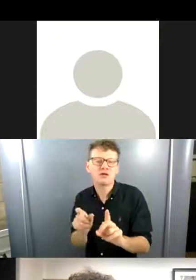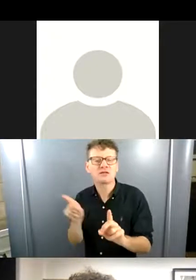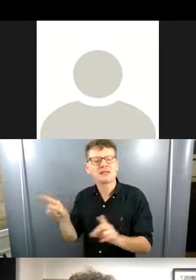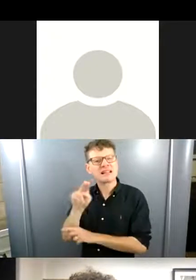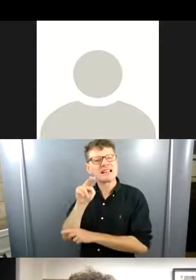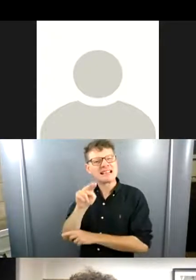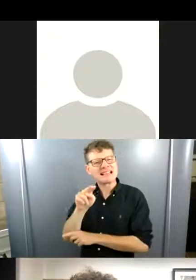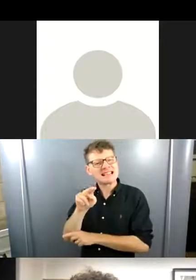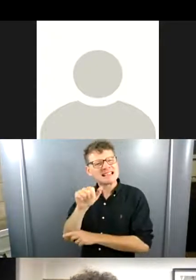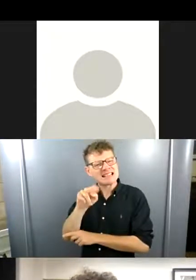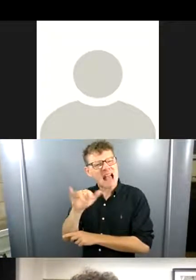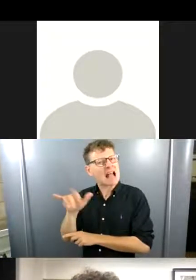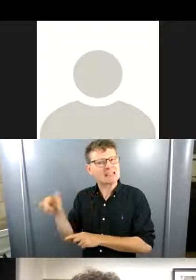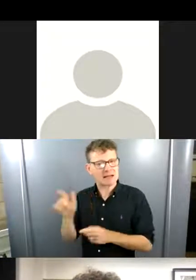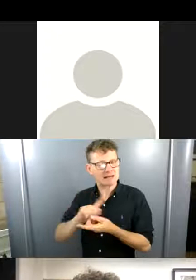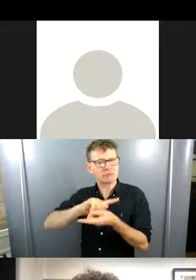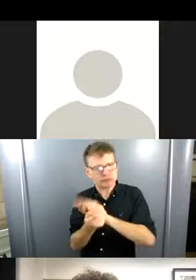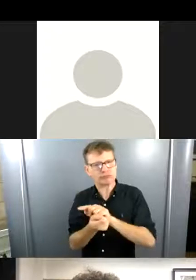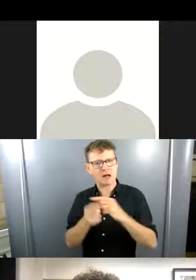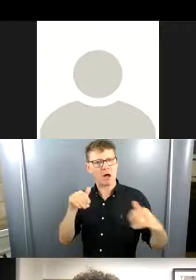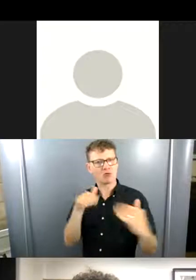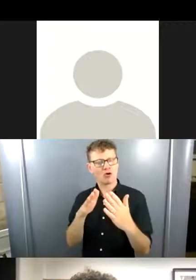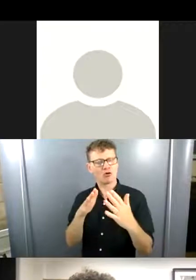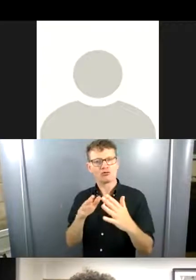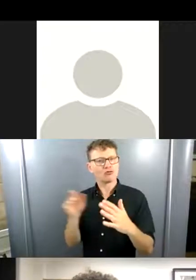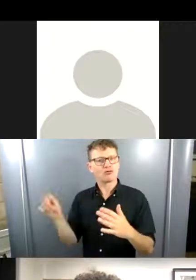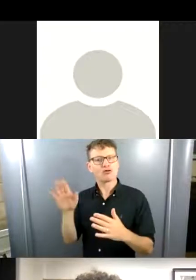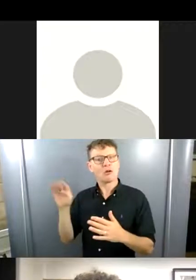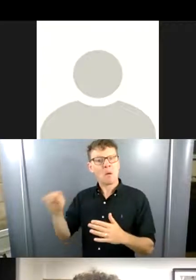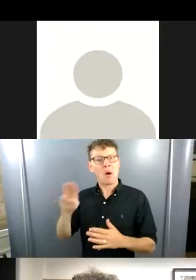rather than using m all the time she used either Kunwinjku or Mawng for short stretches